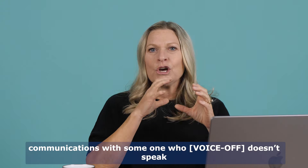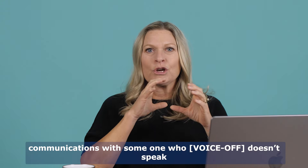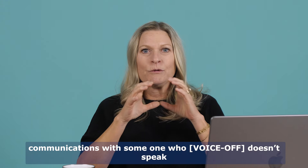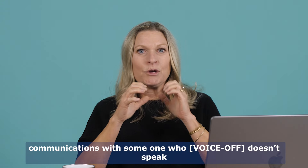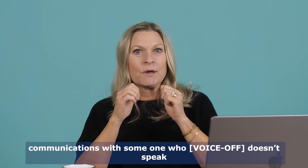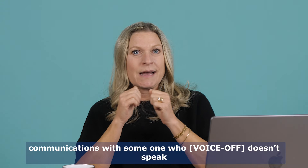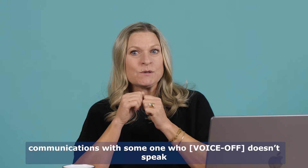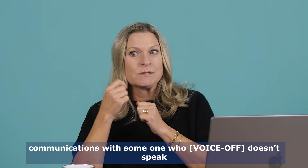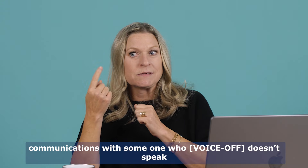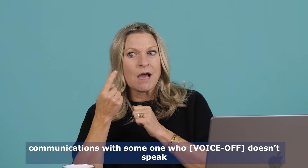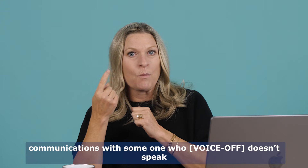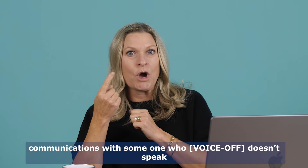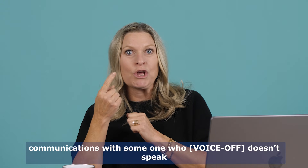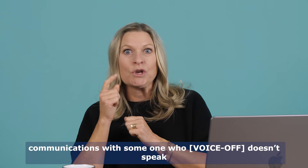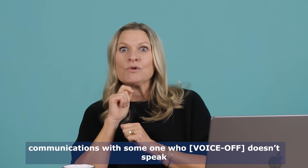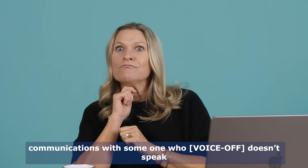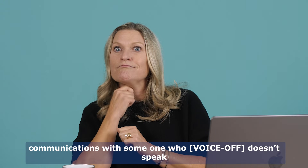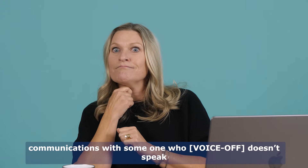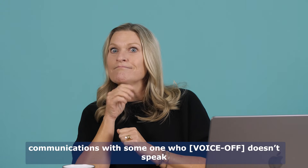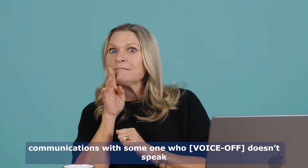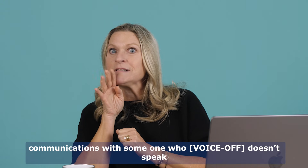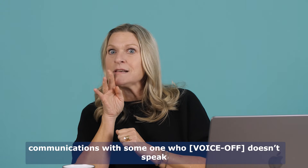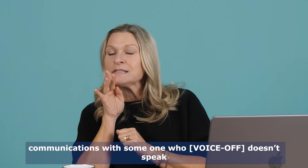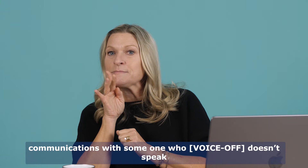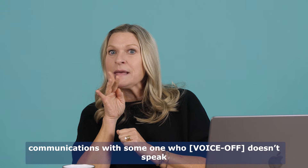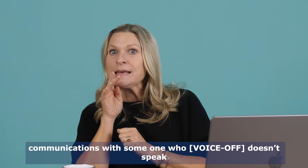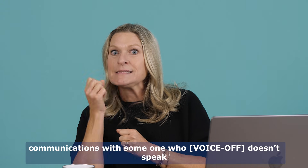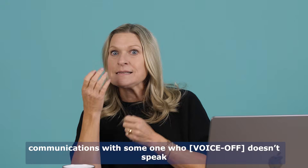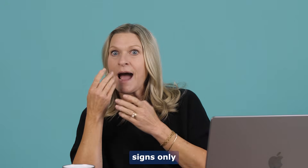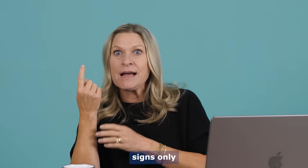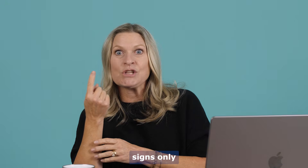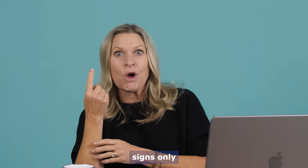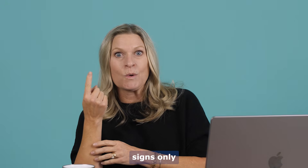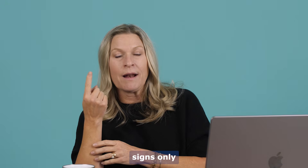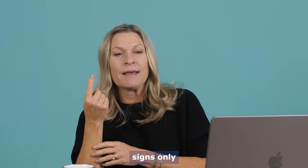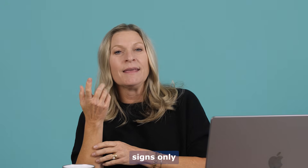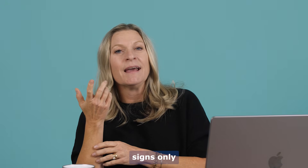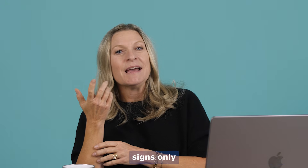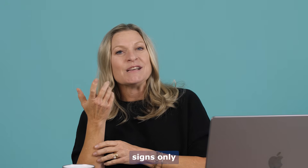communications with some one who [VOICE-OFF] doesn’t speak signs only